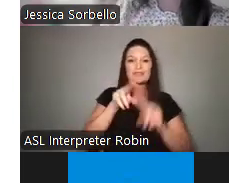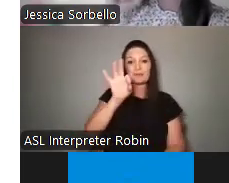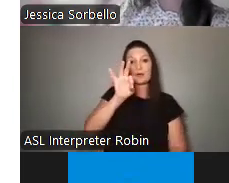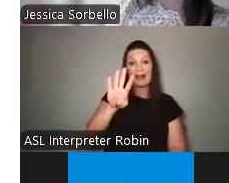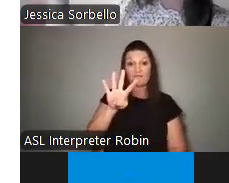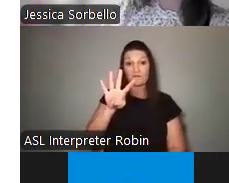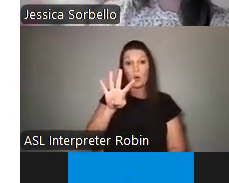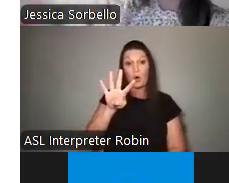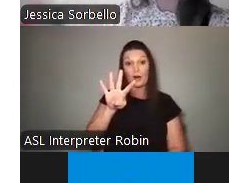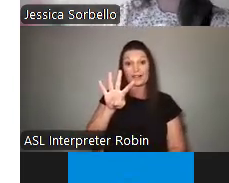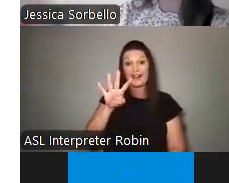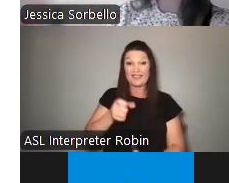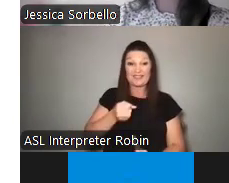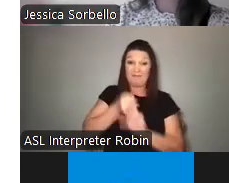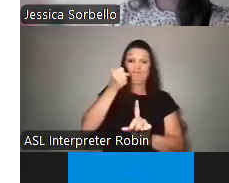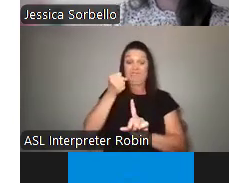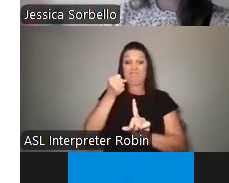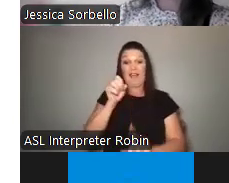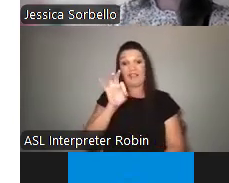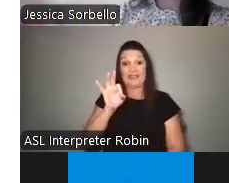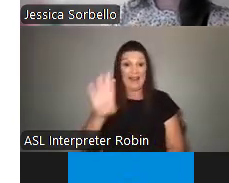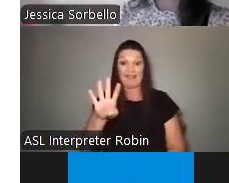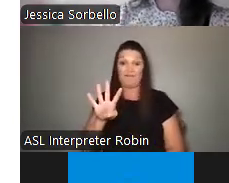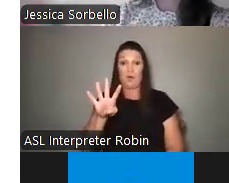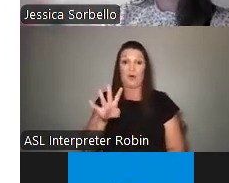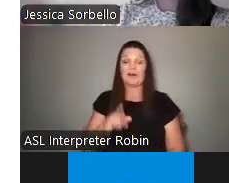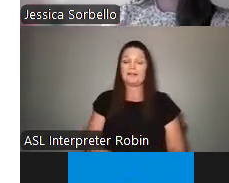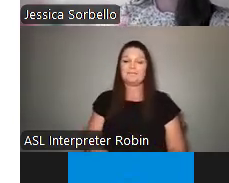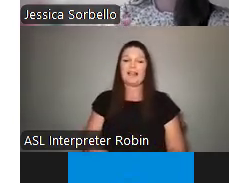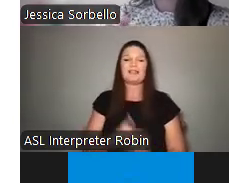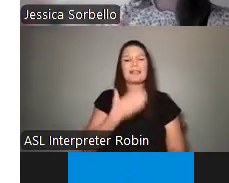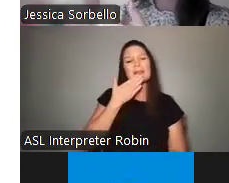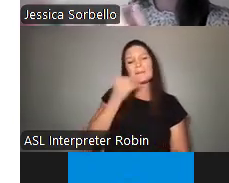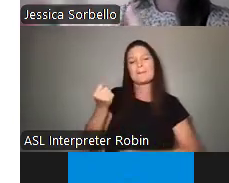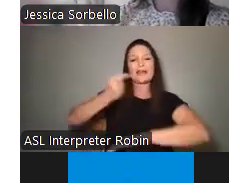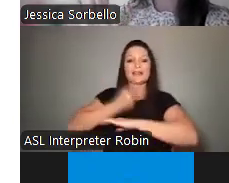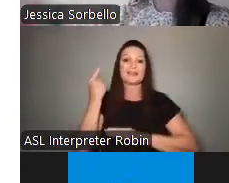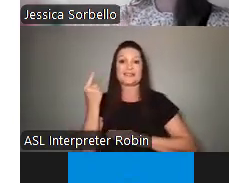to have all the sex, all the best food and win the lotter